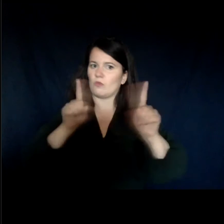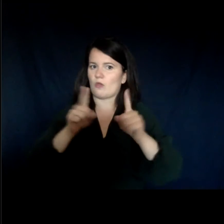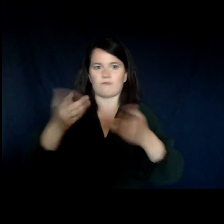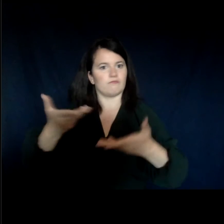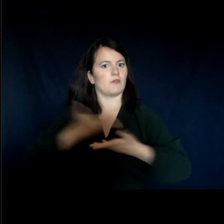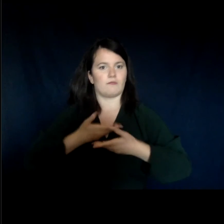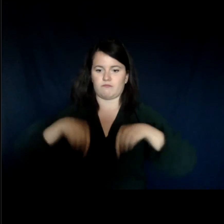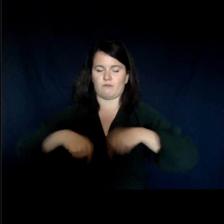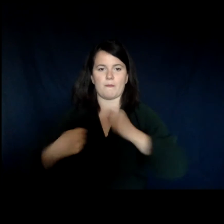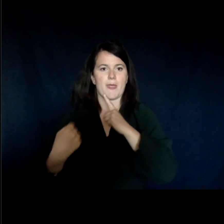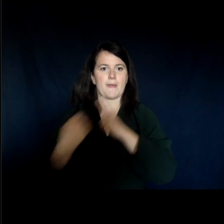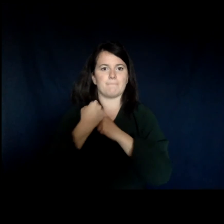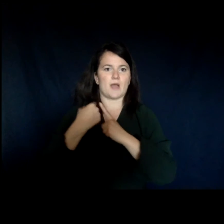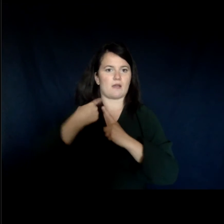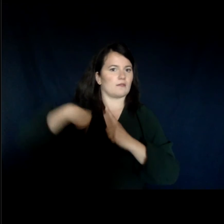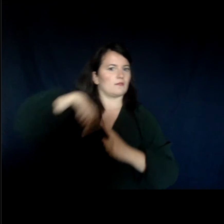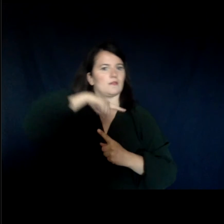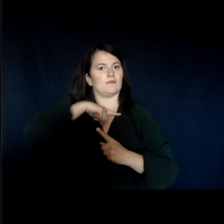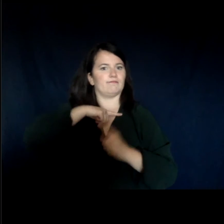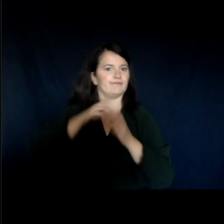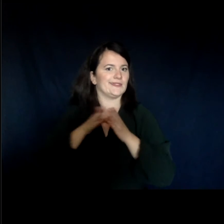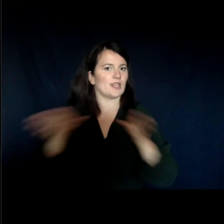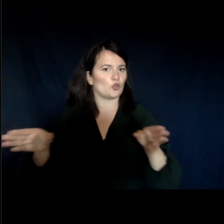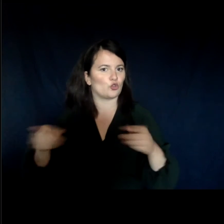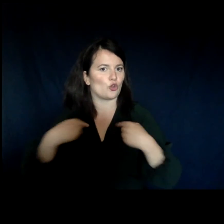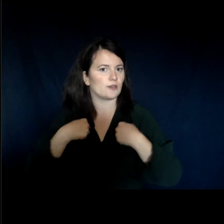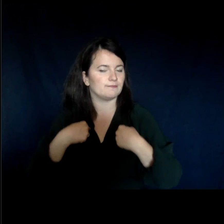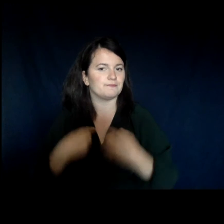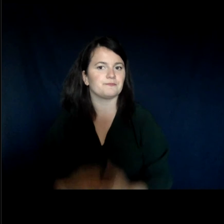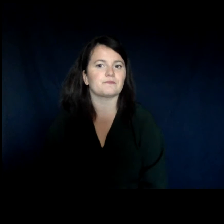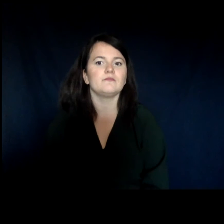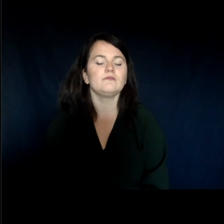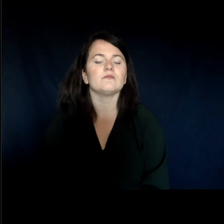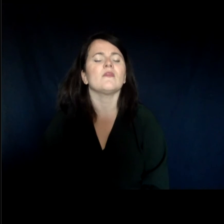What I think, and I hesitate and I wrap up Javier.